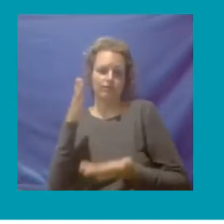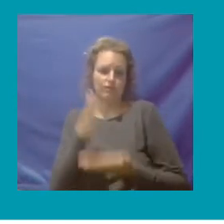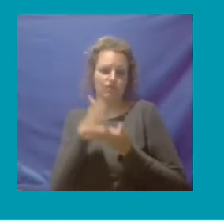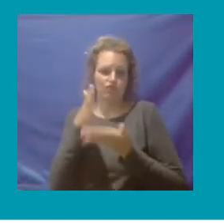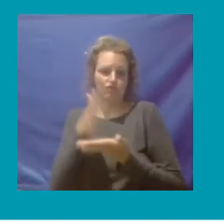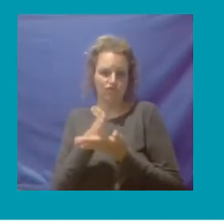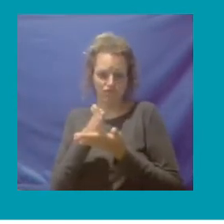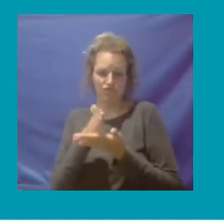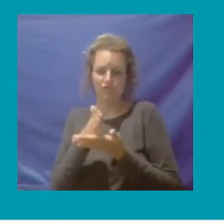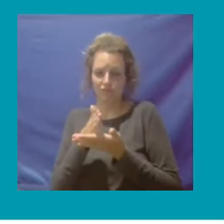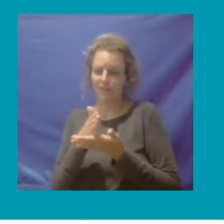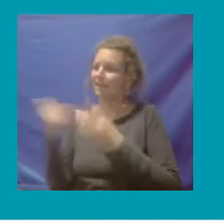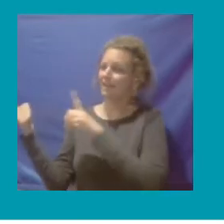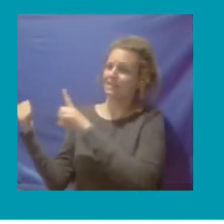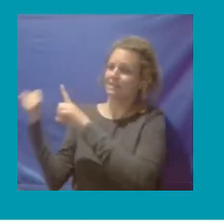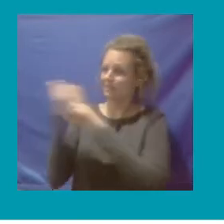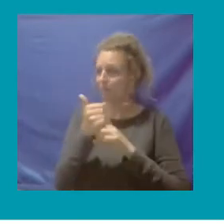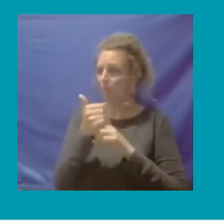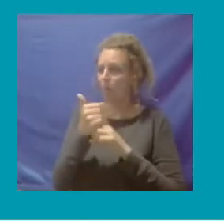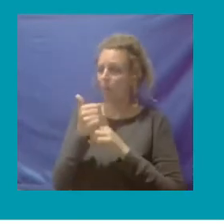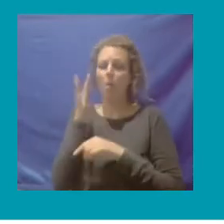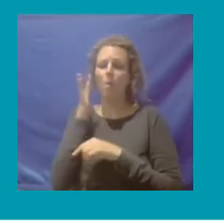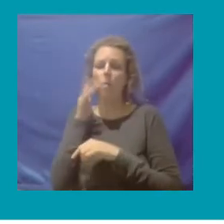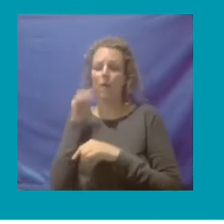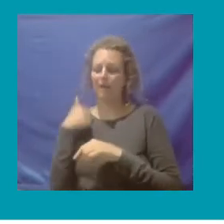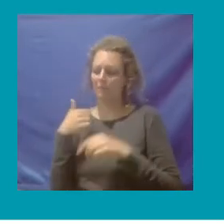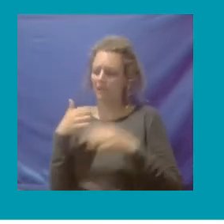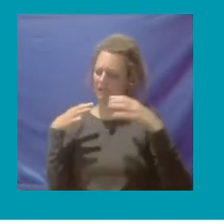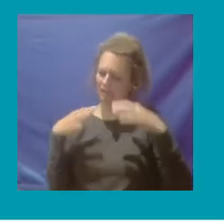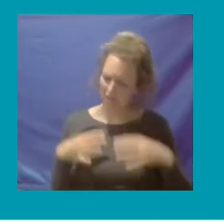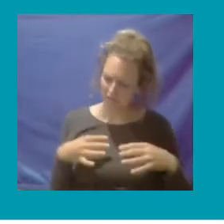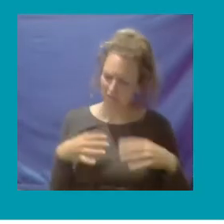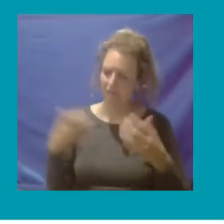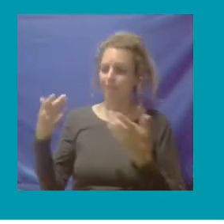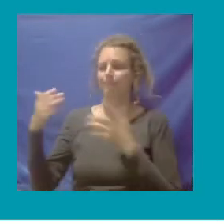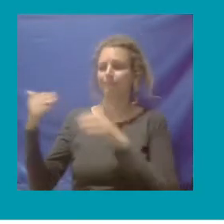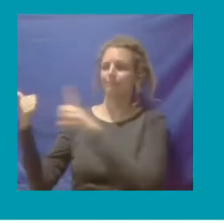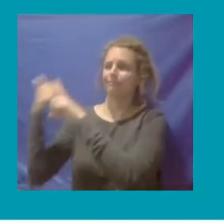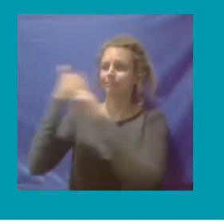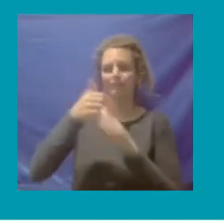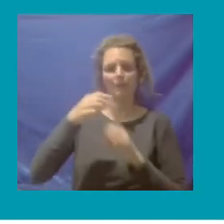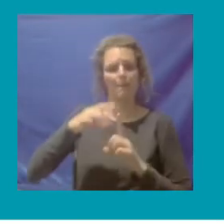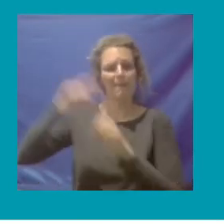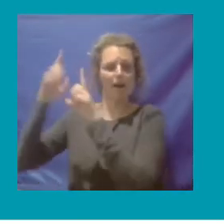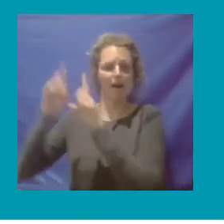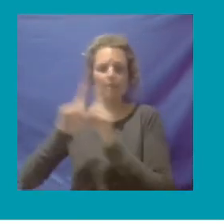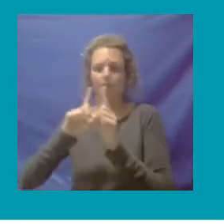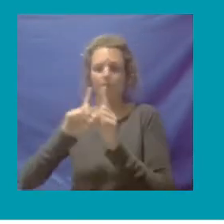I wouldn't be half as successful as I am. So I am thrilled. That